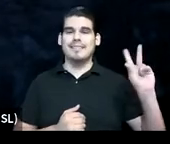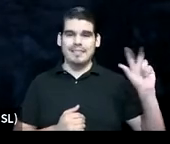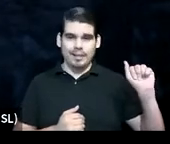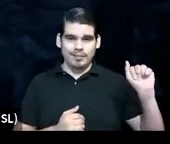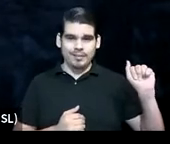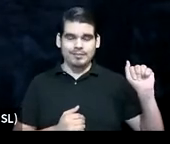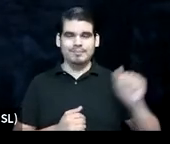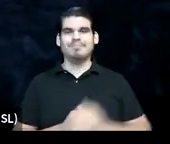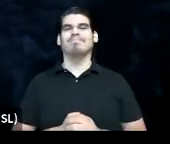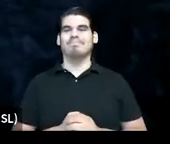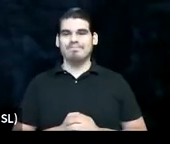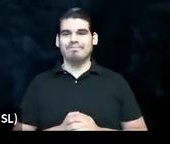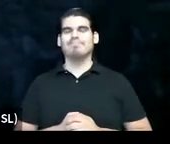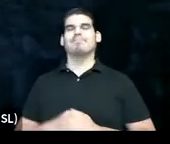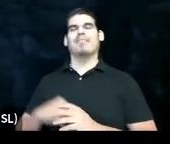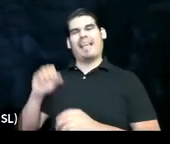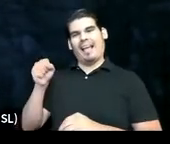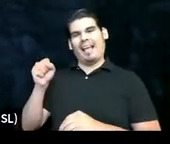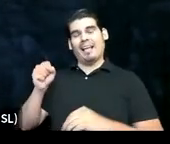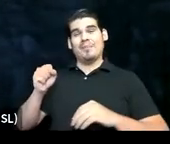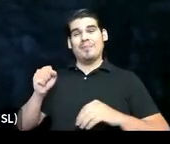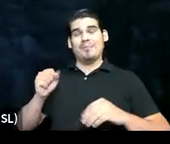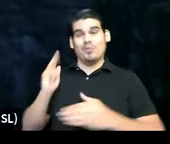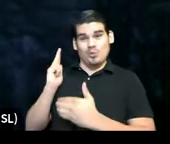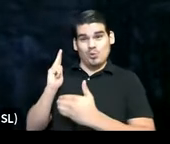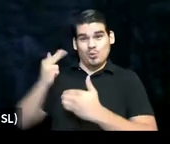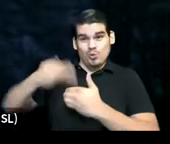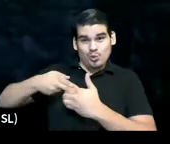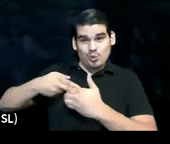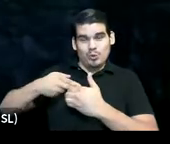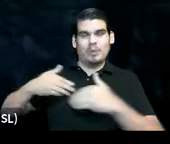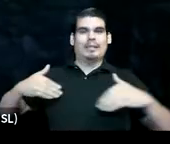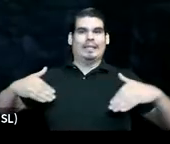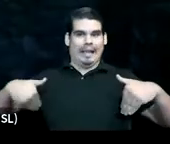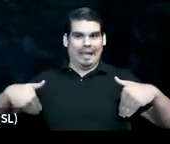five that actually reached out to me on my Instagram. And told me, Hey, I saw you on Instagram and I saw you were a student leader and I need help.